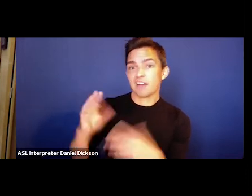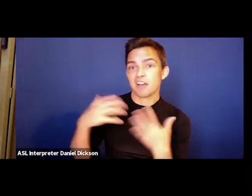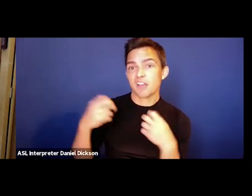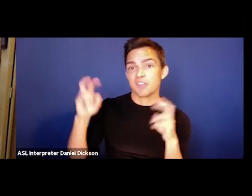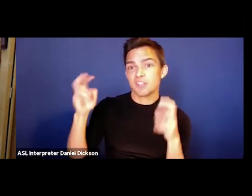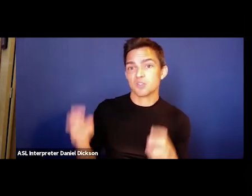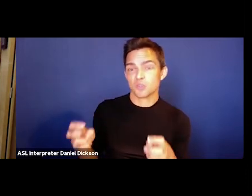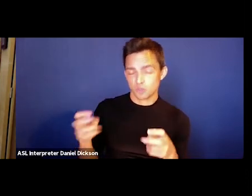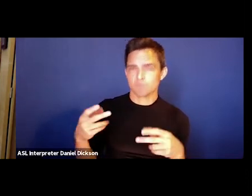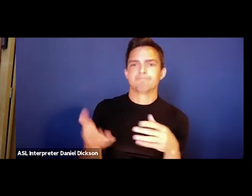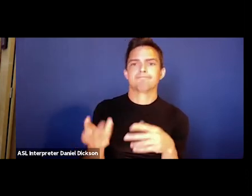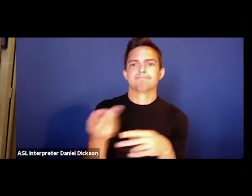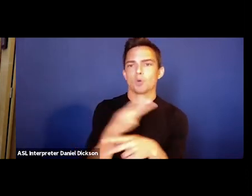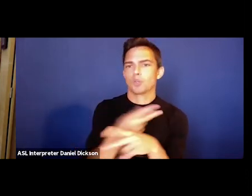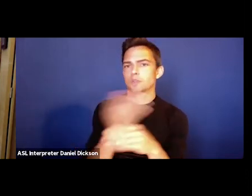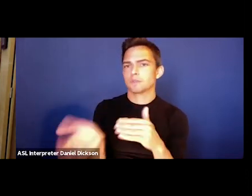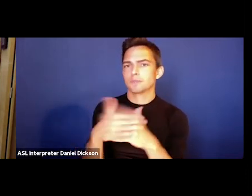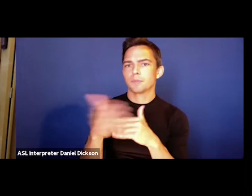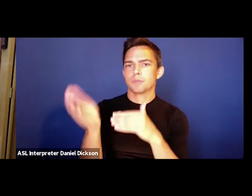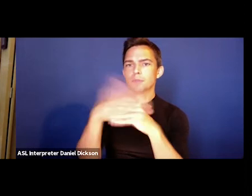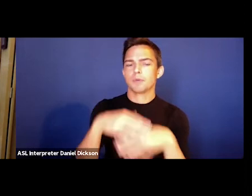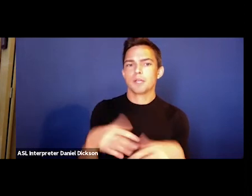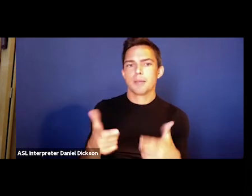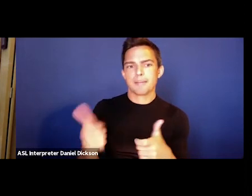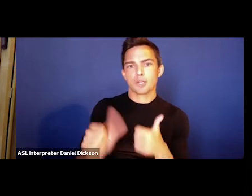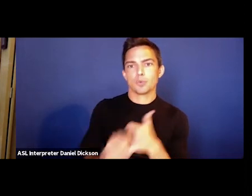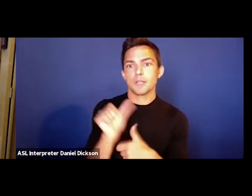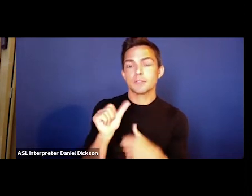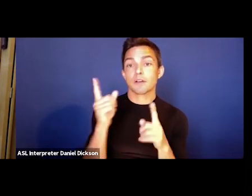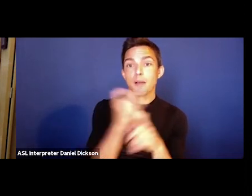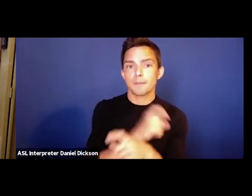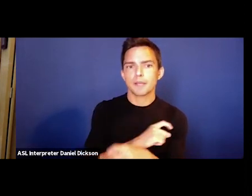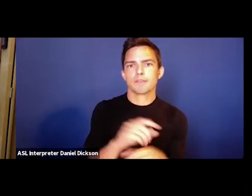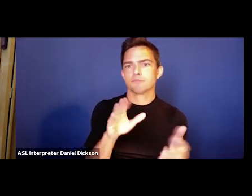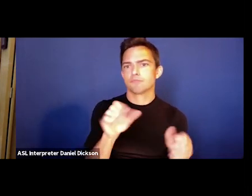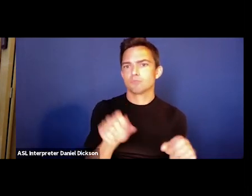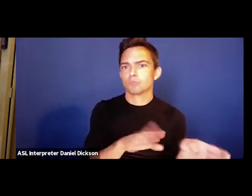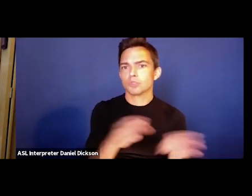and there were a greater risk of mortality and complications of exposed to COVID-19 for